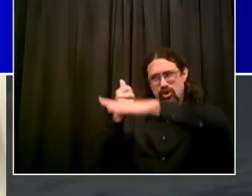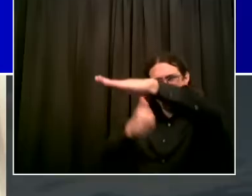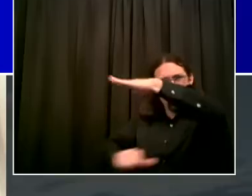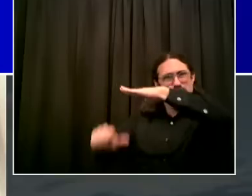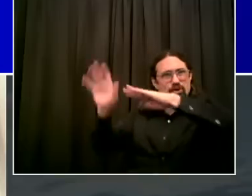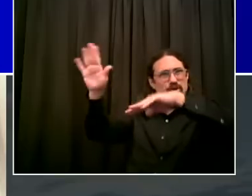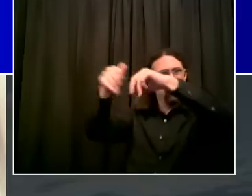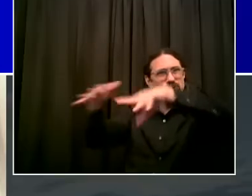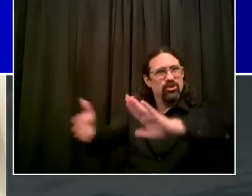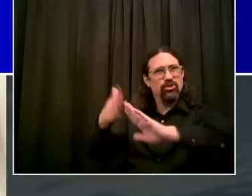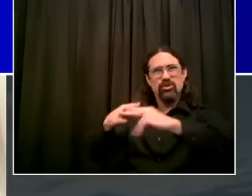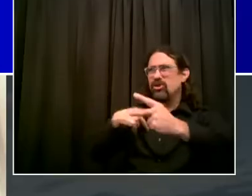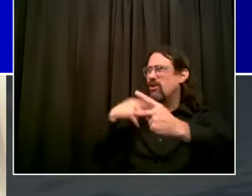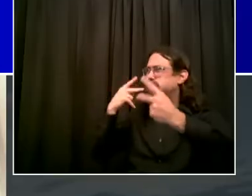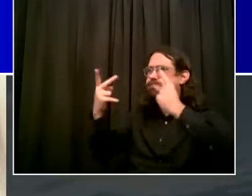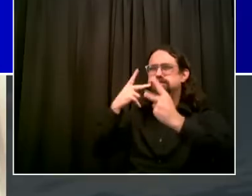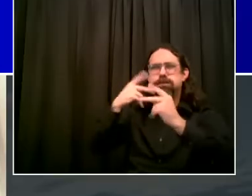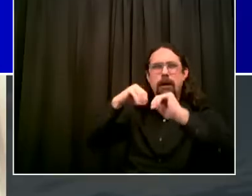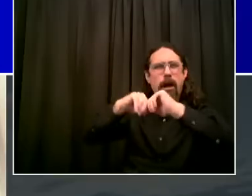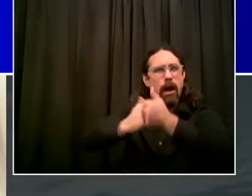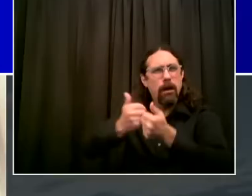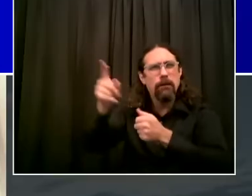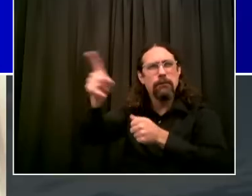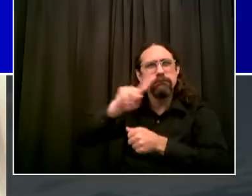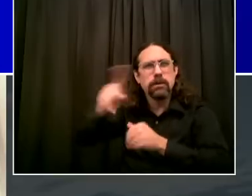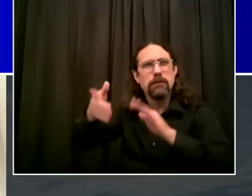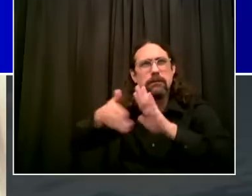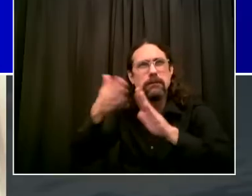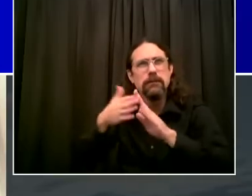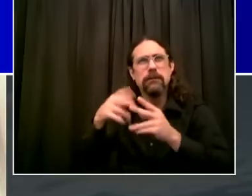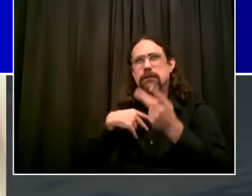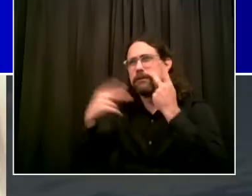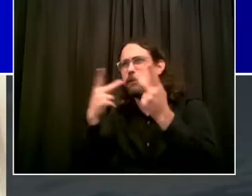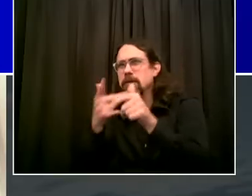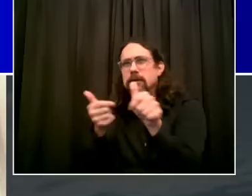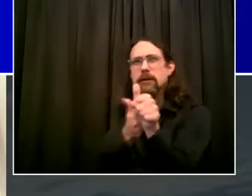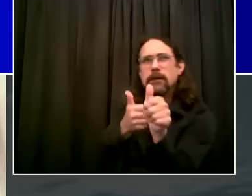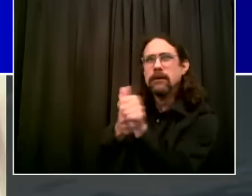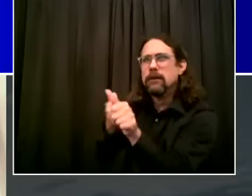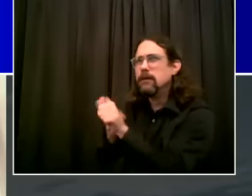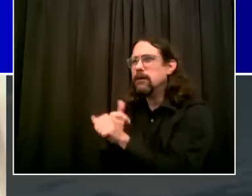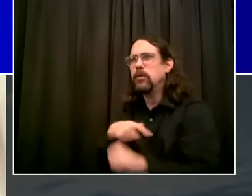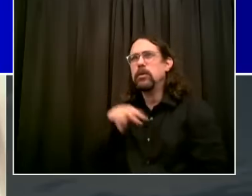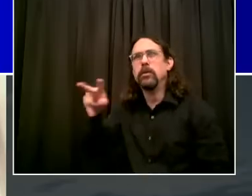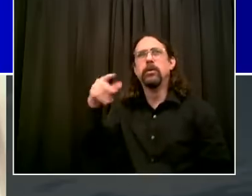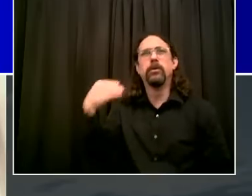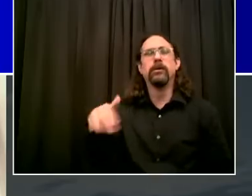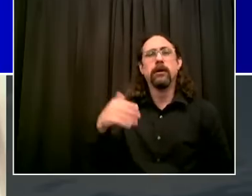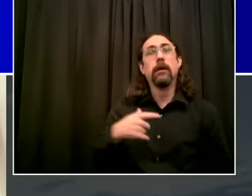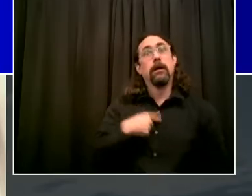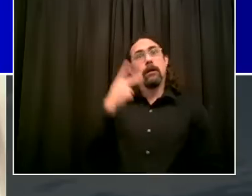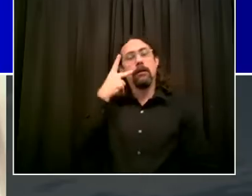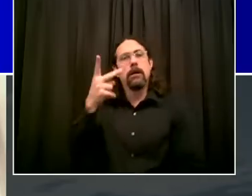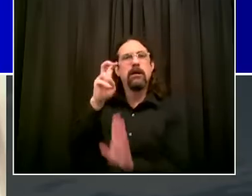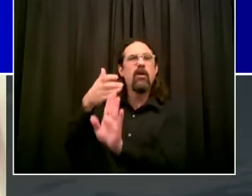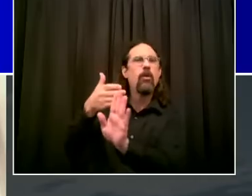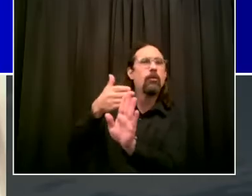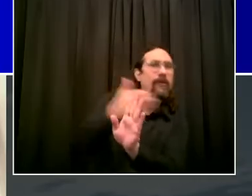DINKINS A MINISTRATION WITHOUT ALL THAT SHE HAD CONTRIBUTED AND THAT WAS A MOMENT IN HISTORY WHERE LOTS OF